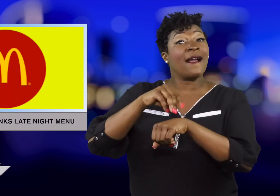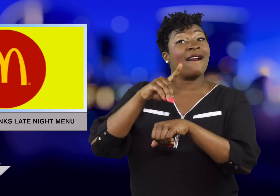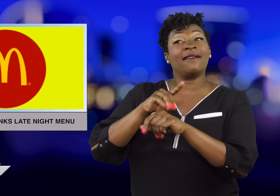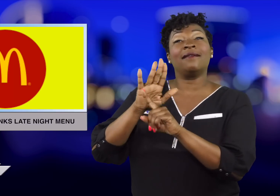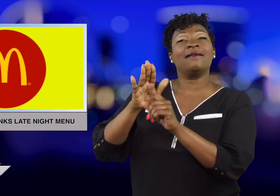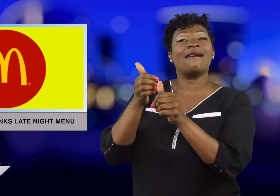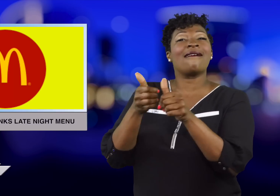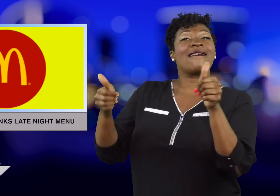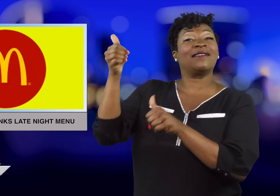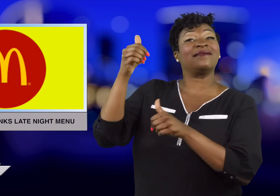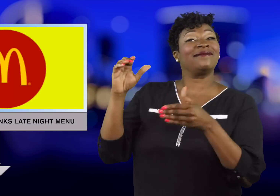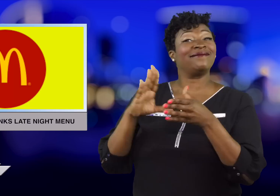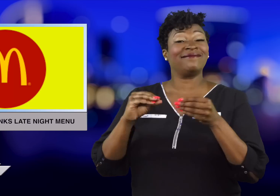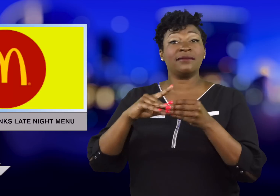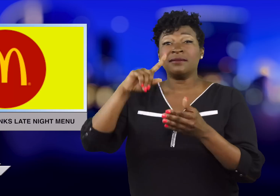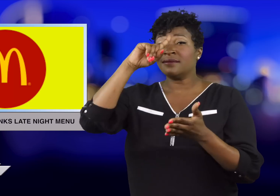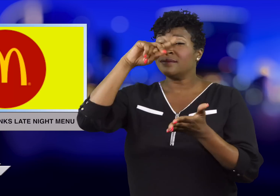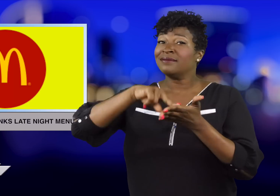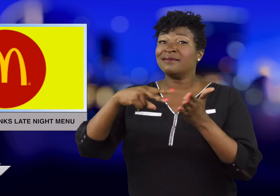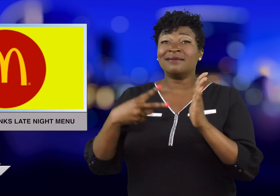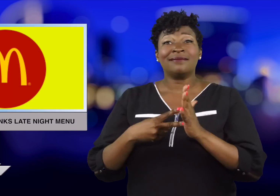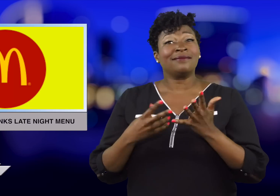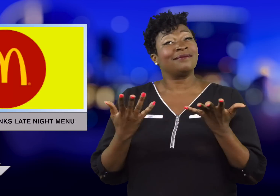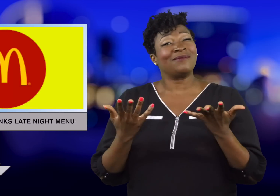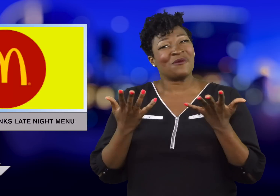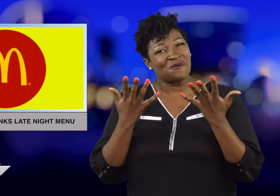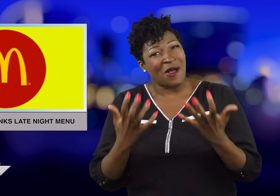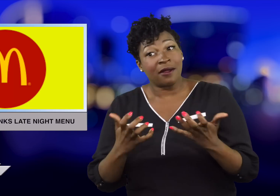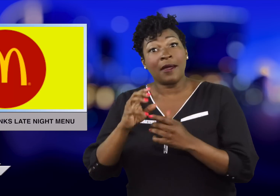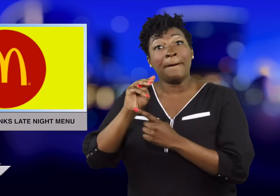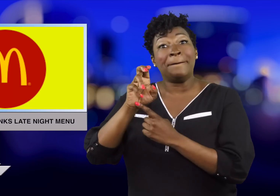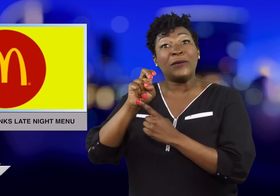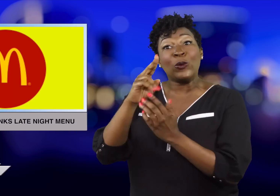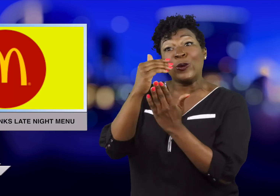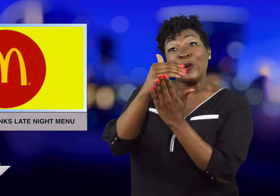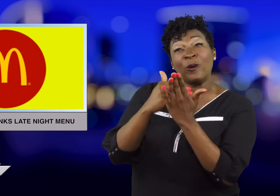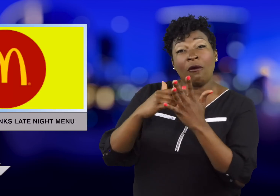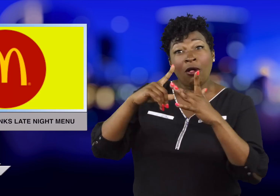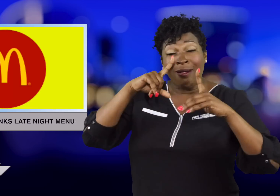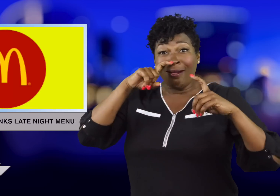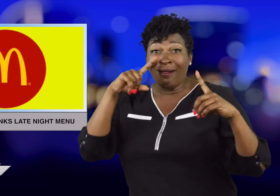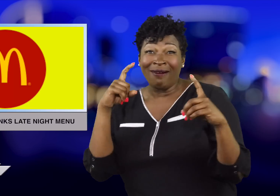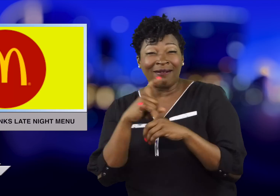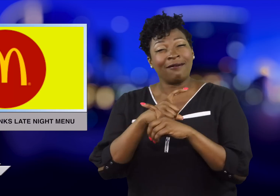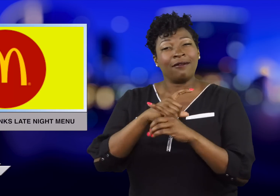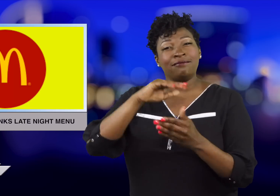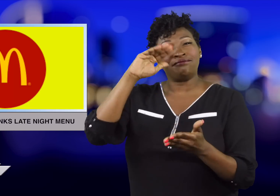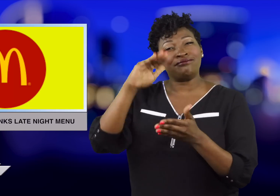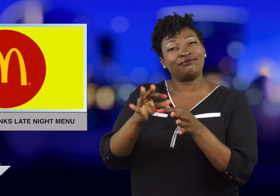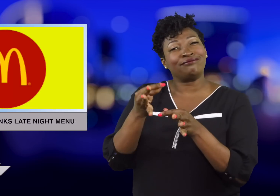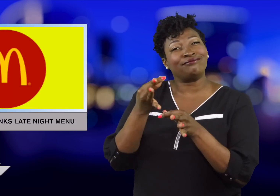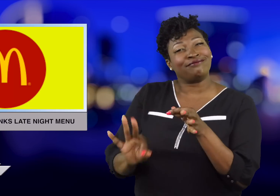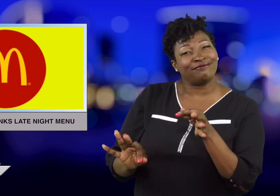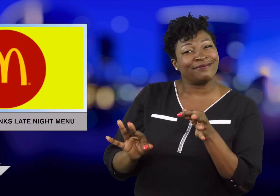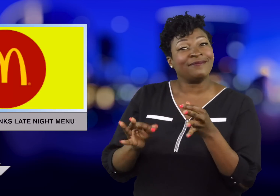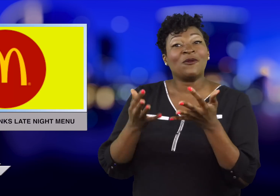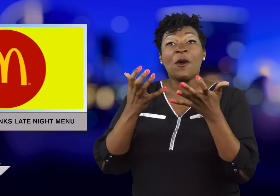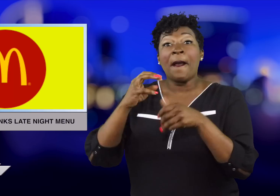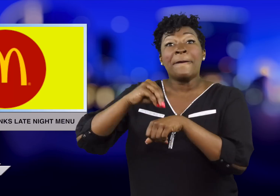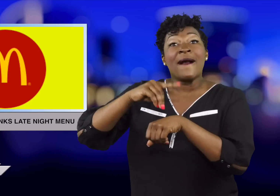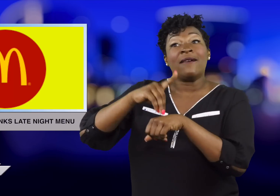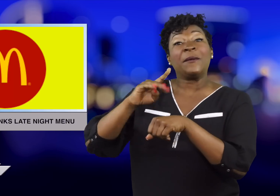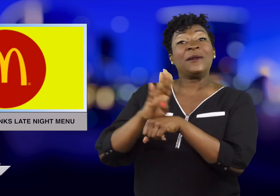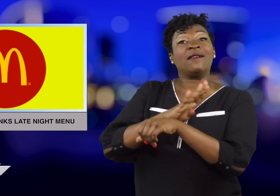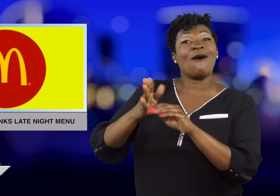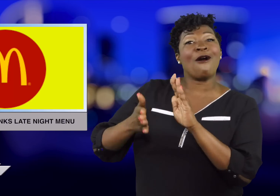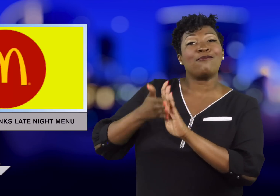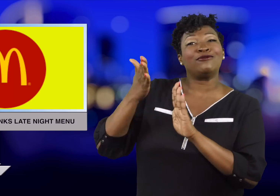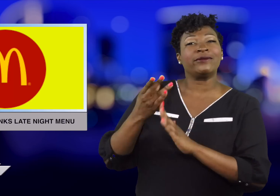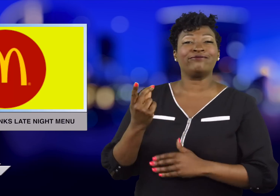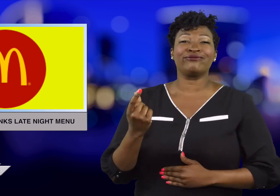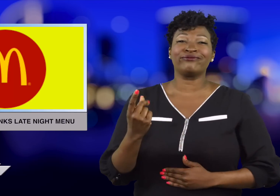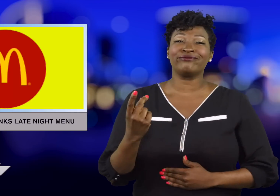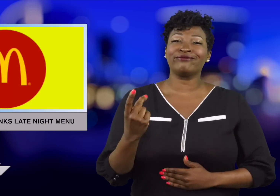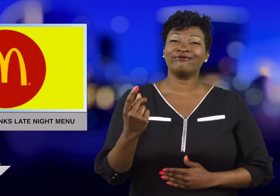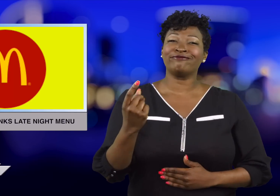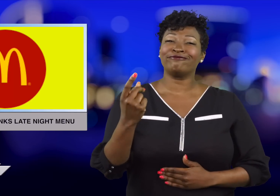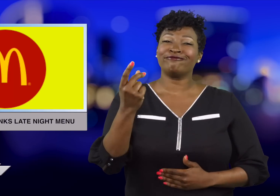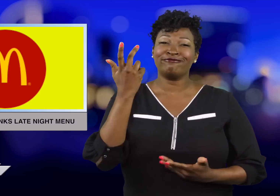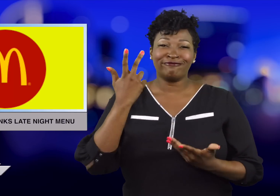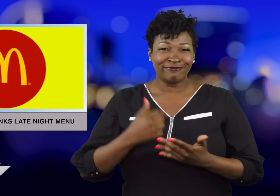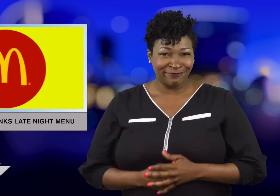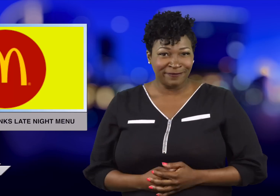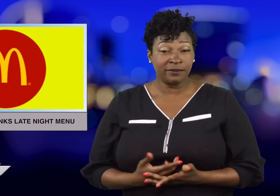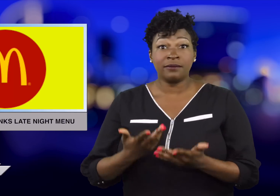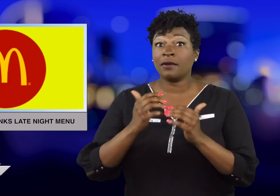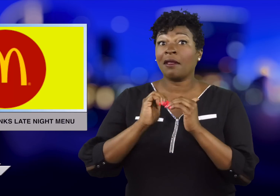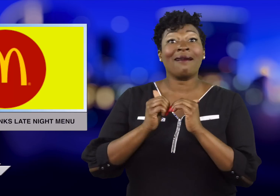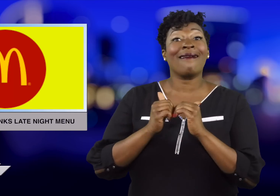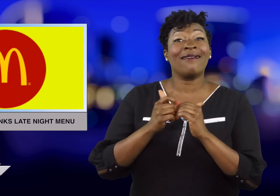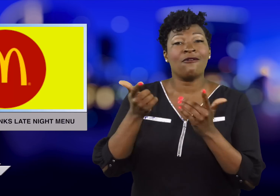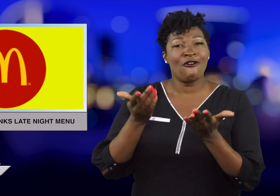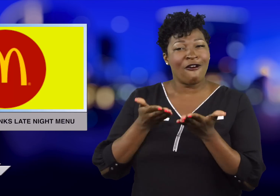Company officials say they want to reduce the complexity of menus and store operations